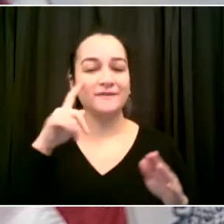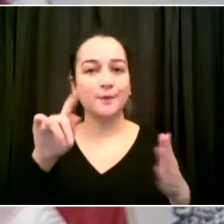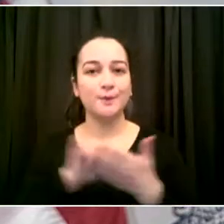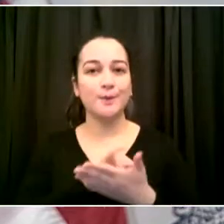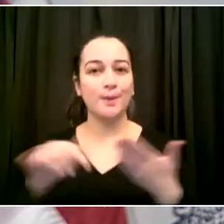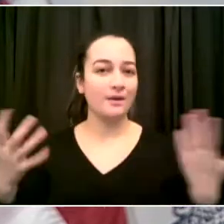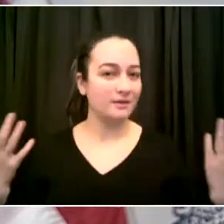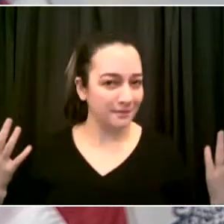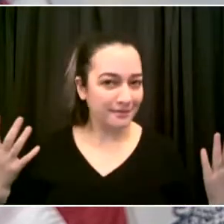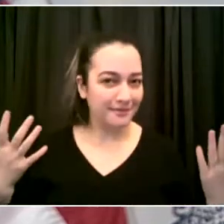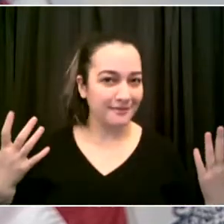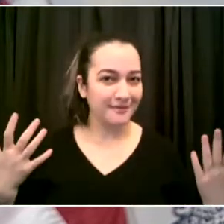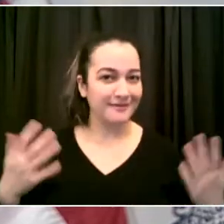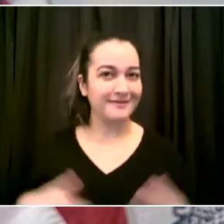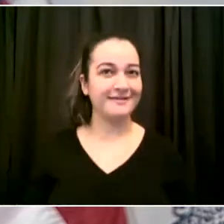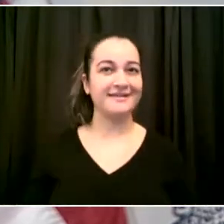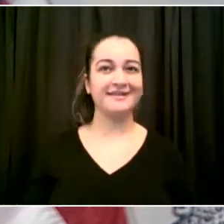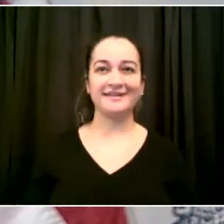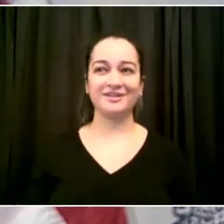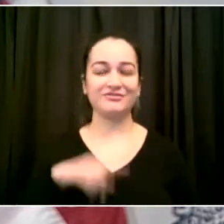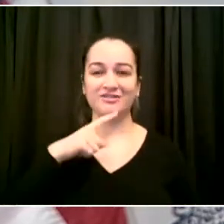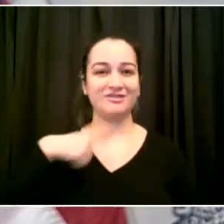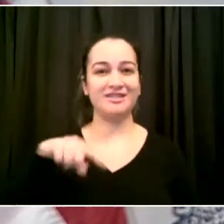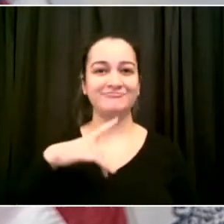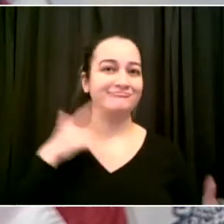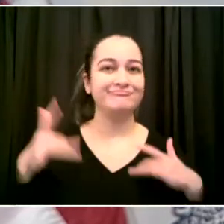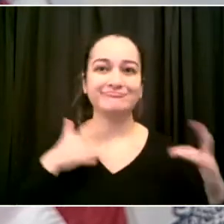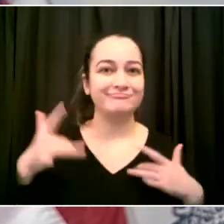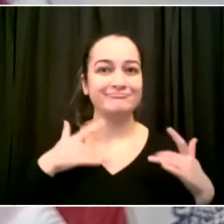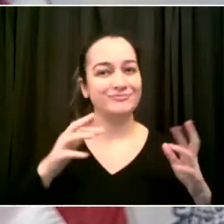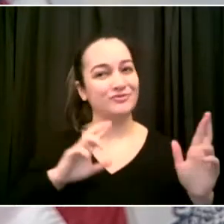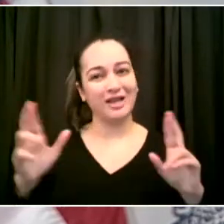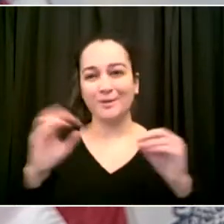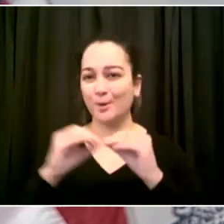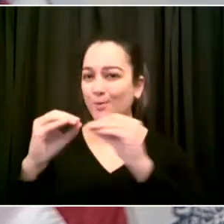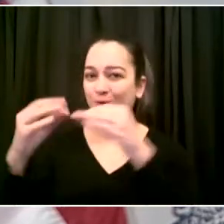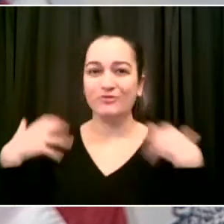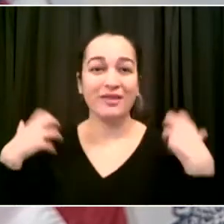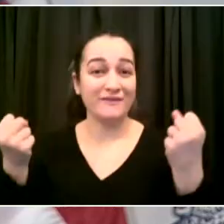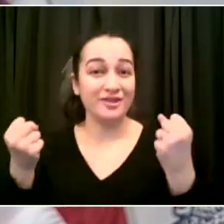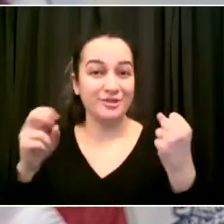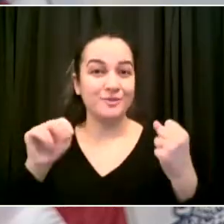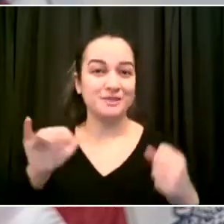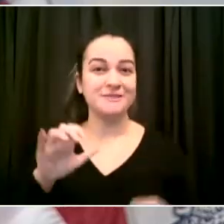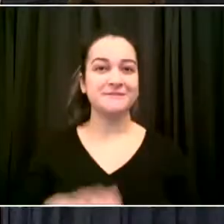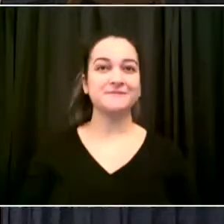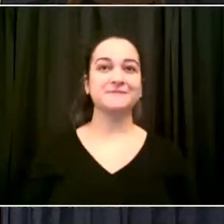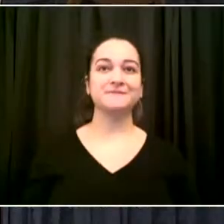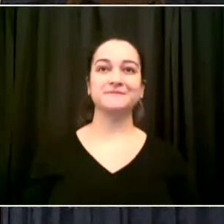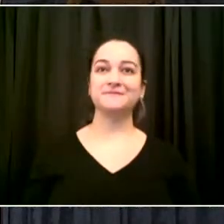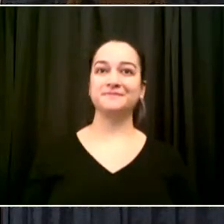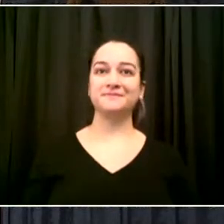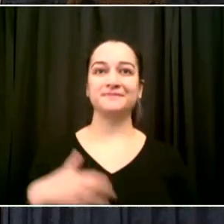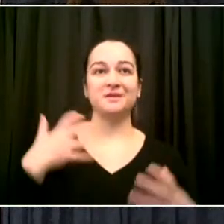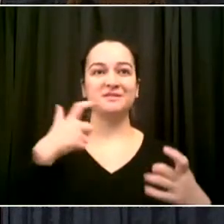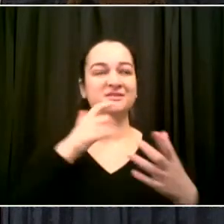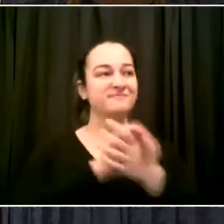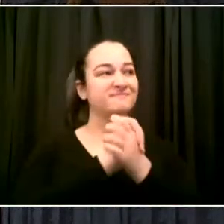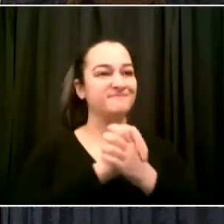TO FOLKS IN NEIGHBORHOODSS , THEY ARE READY FOR NEW YORK CITY'S GREAT COMEBACK. THEY AA GREOIOI NG TO MAKE IT HAPPEN. NEW YORKERS ARE GOING TO MAKE IT HAPPEN. NEW YORKERS ARE